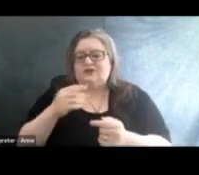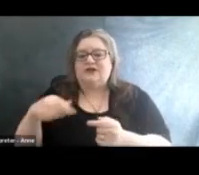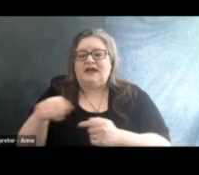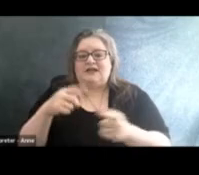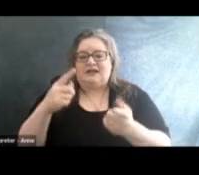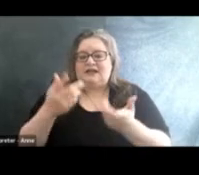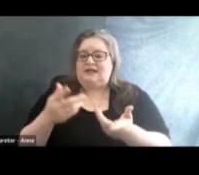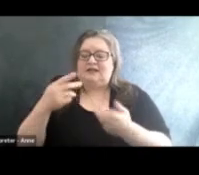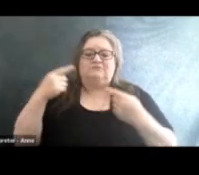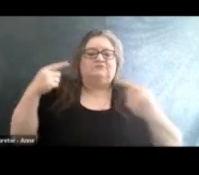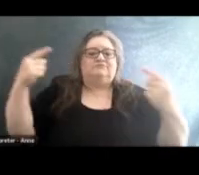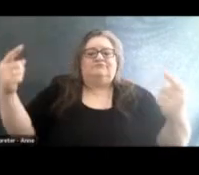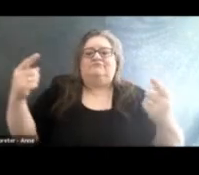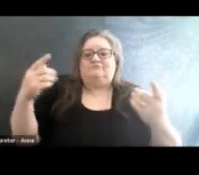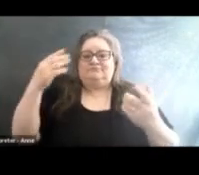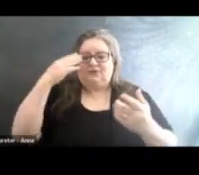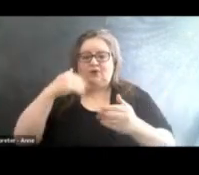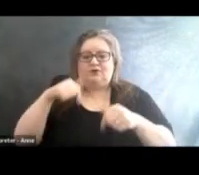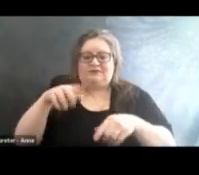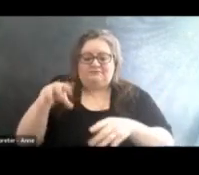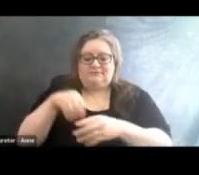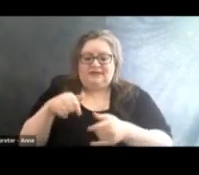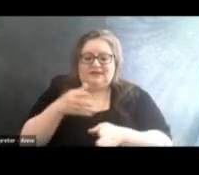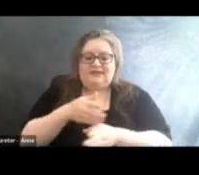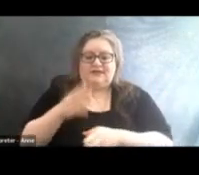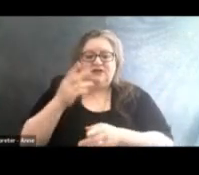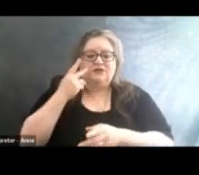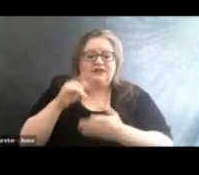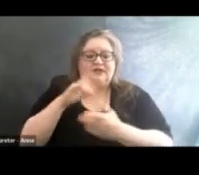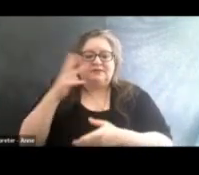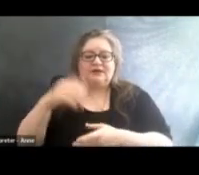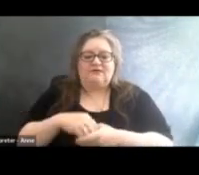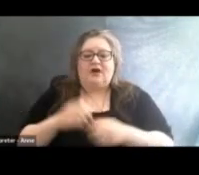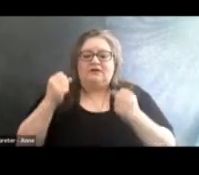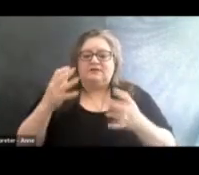expert in this field. As you can see, he's been involved in a number of committees and